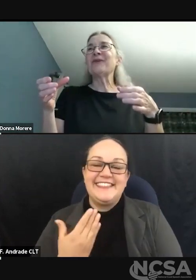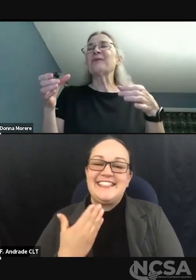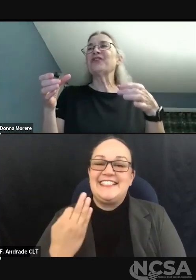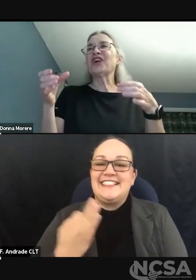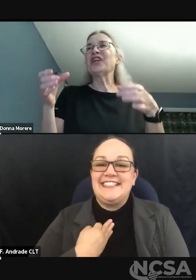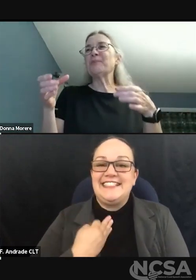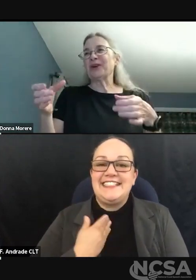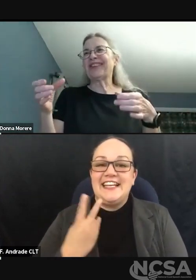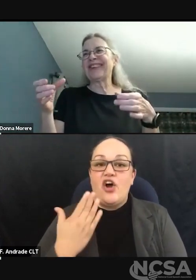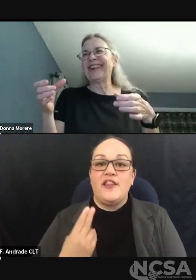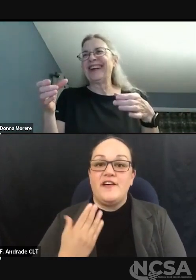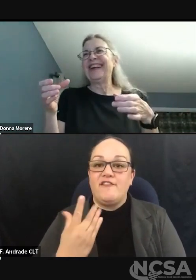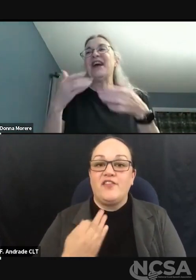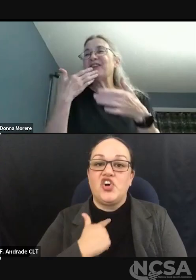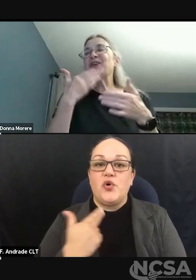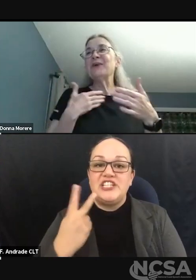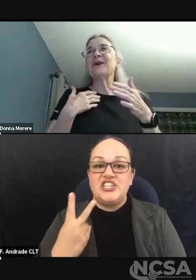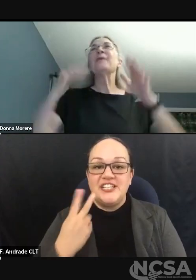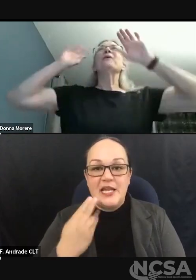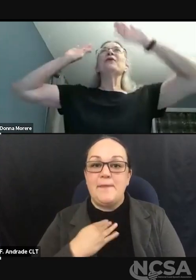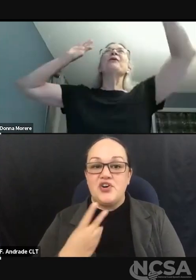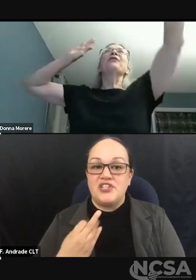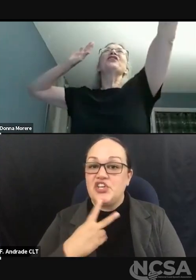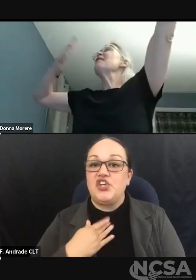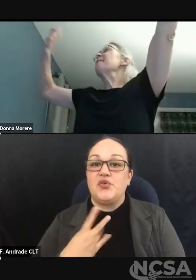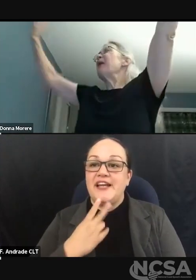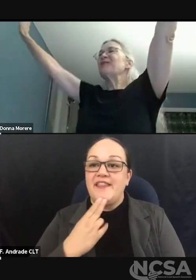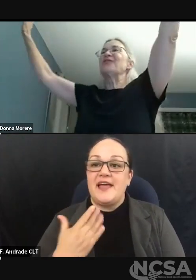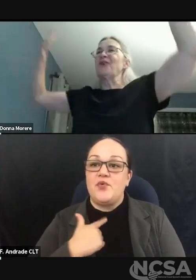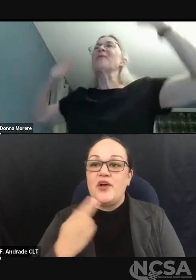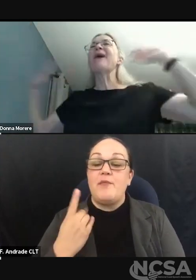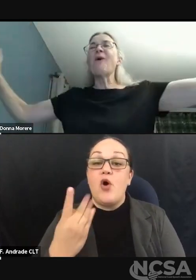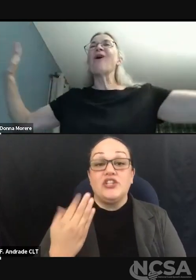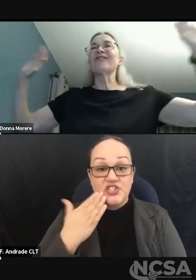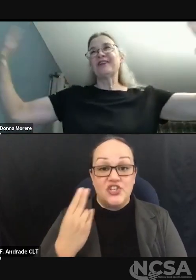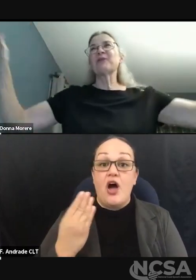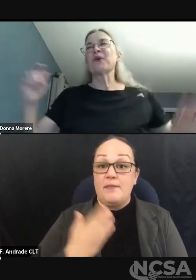floor with chunky books and cueing them with the cueing posters on my walls in every room.